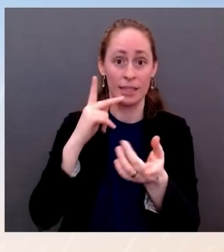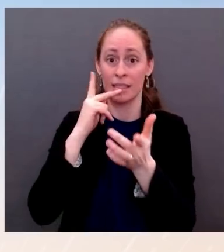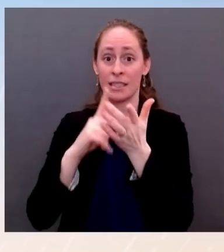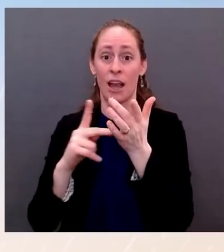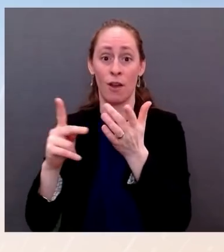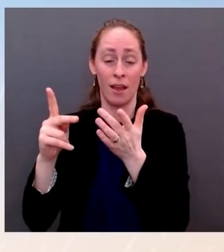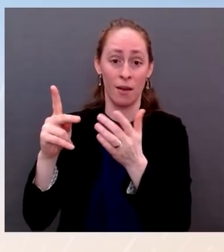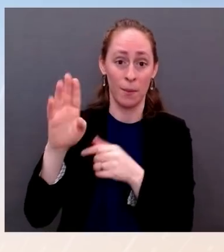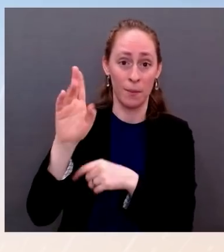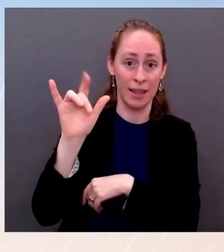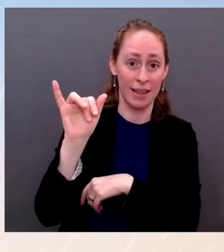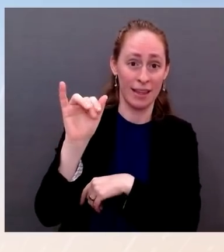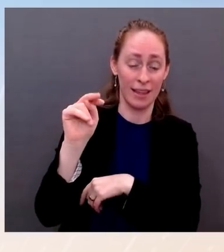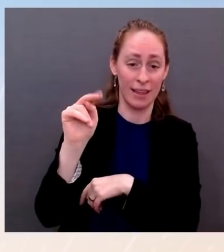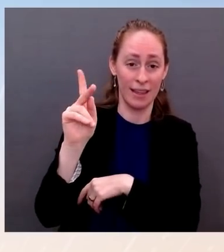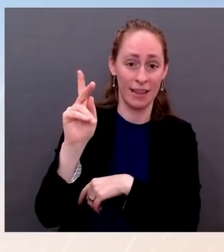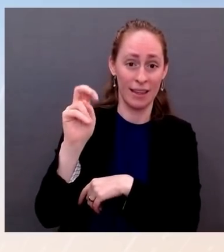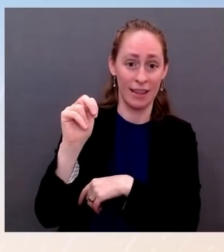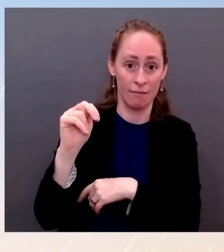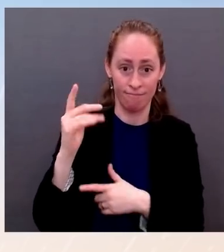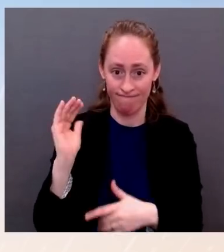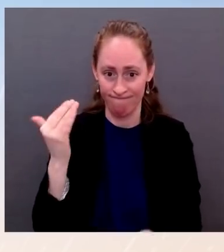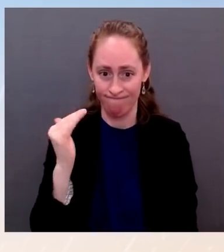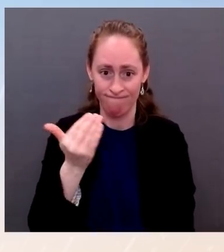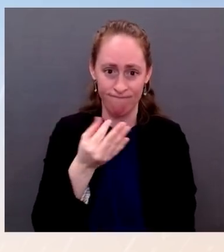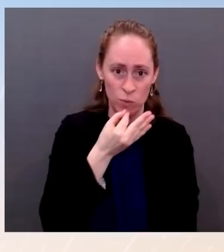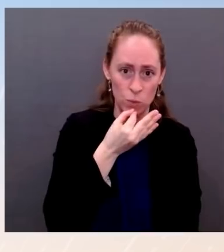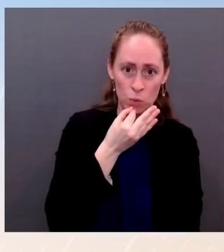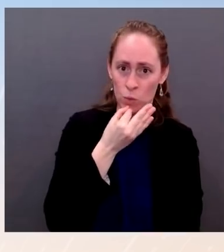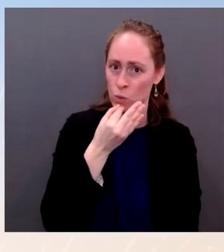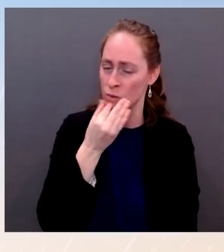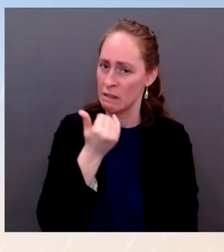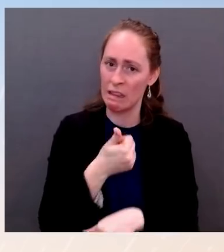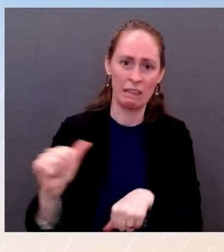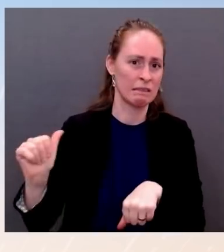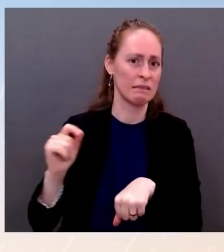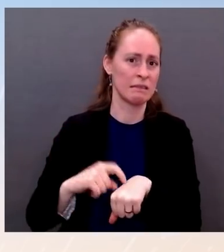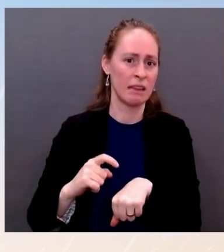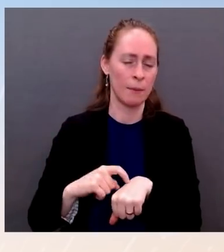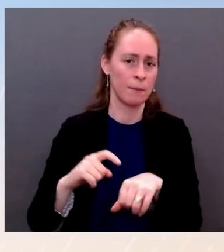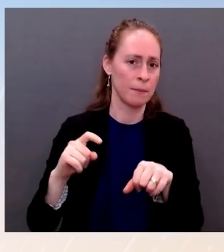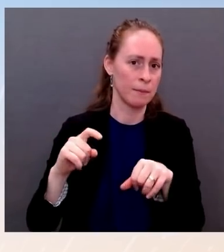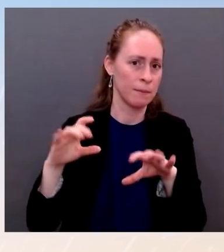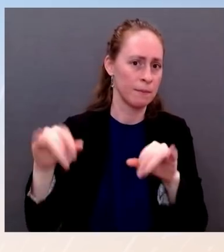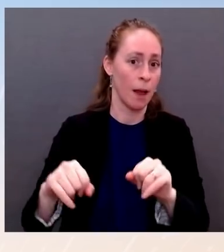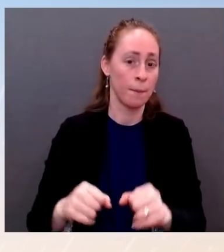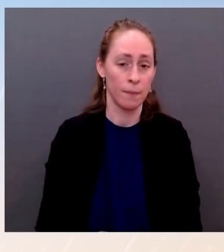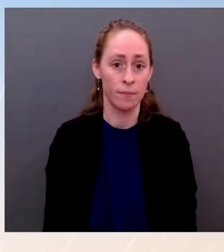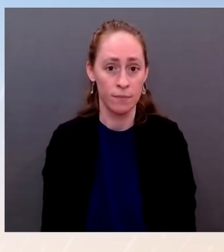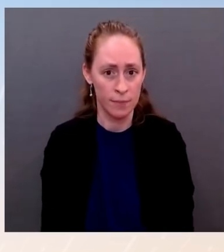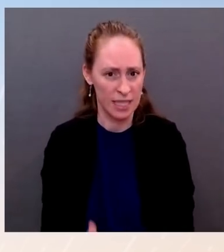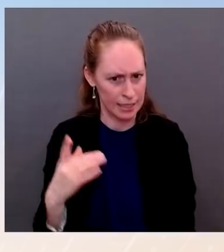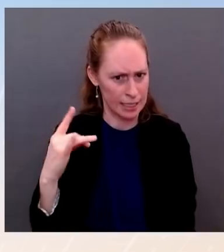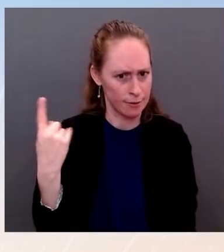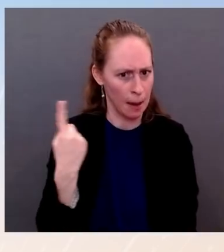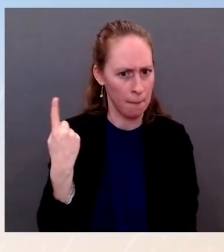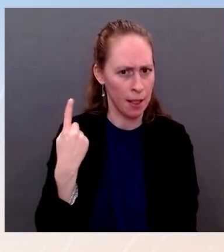but is there something that prompted the meeting last night and that has changed the administration's assessment overnight? Mr. Sullivan: So I'm not going to speak